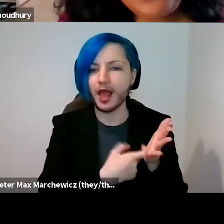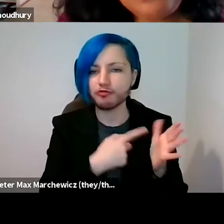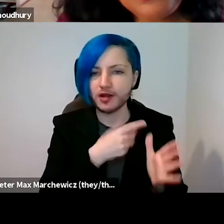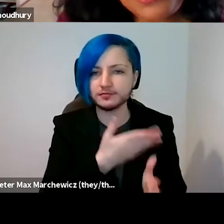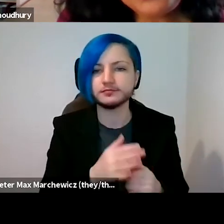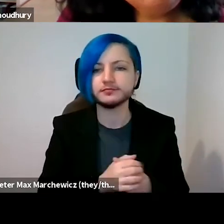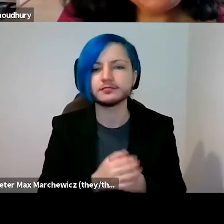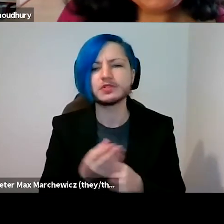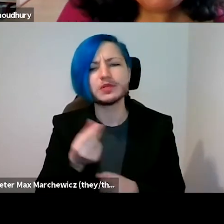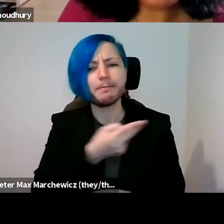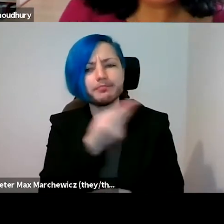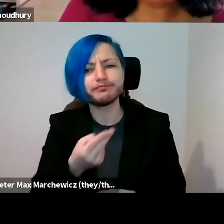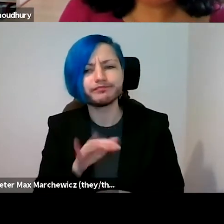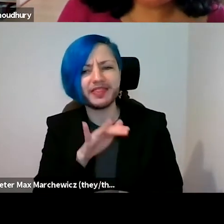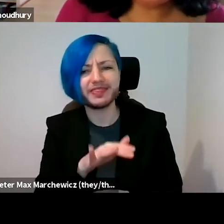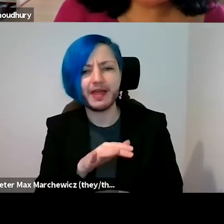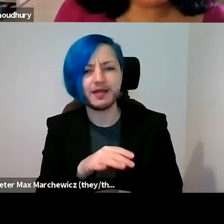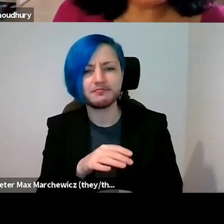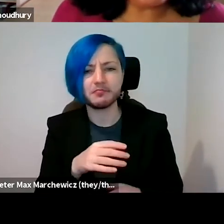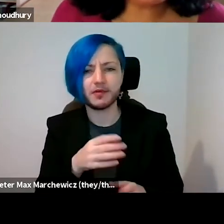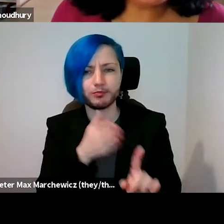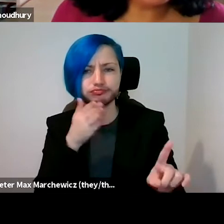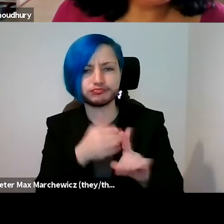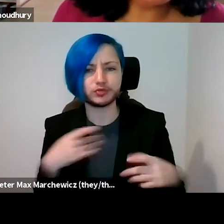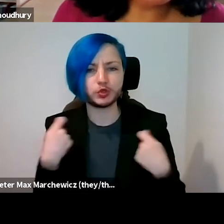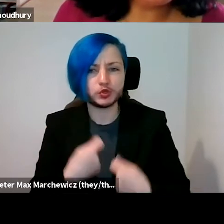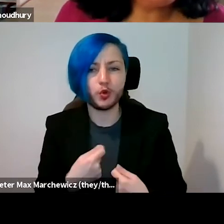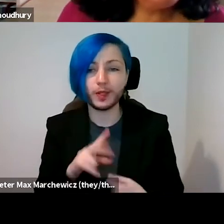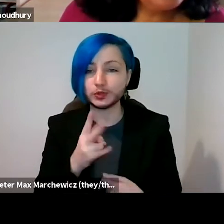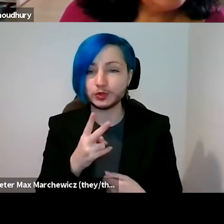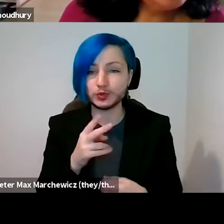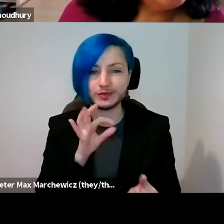in the novel actually picked up on this shawl. There are two illustrations in particular.